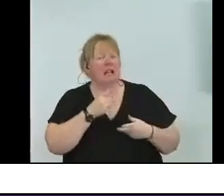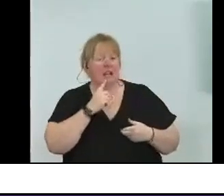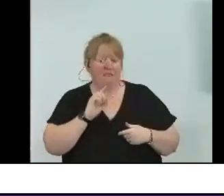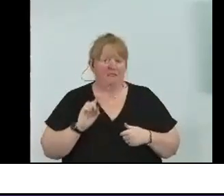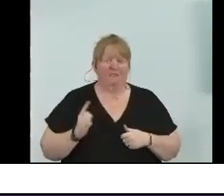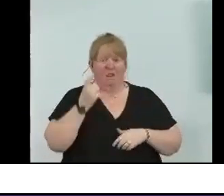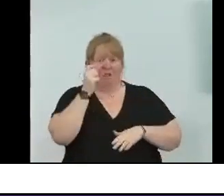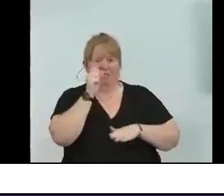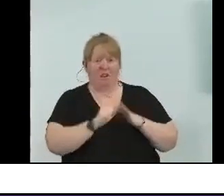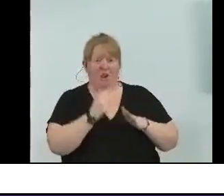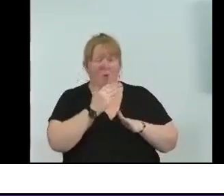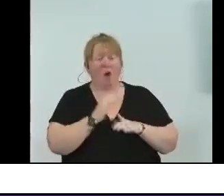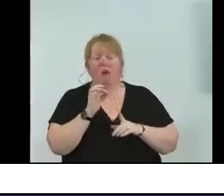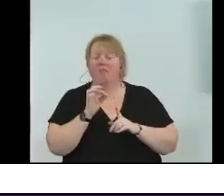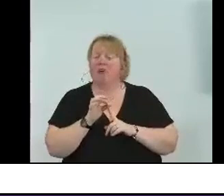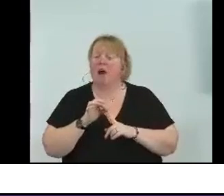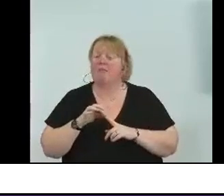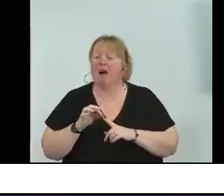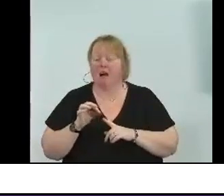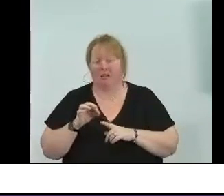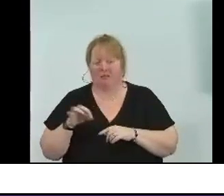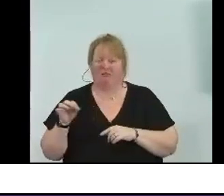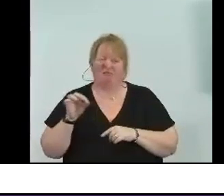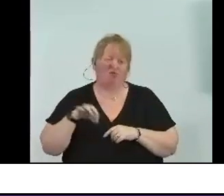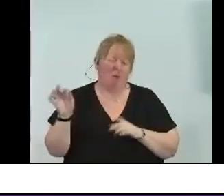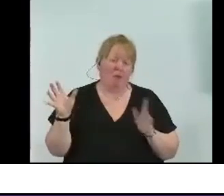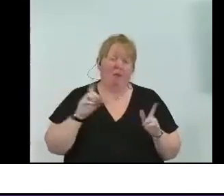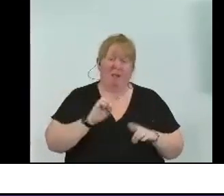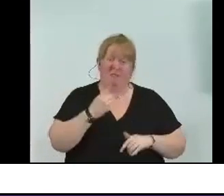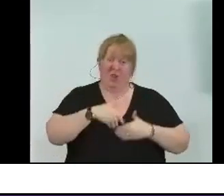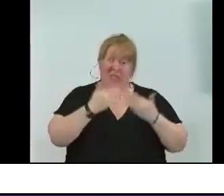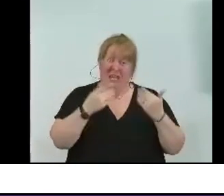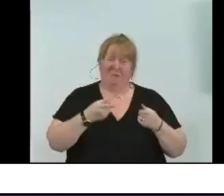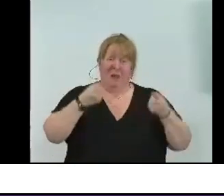working at Primark, I think it was on my first day, actually, my boss kind of took me by the